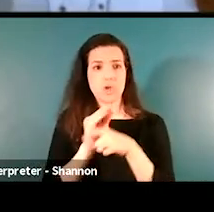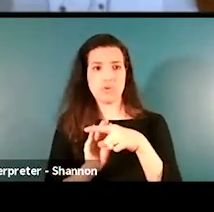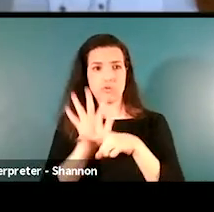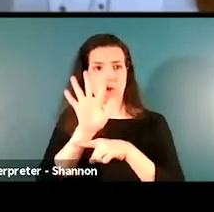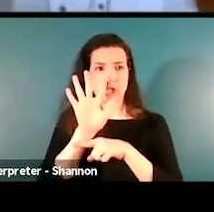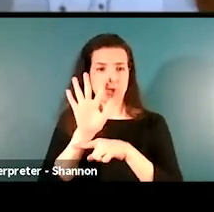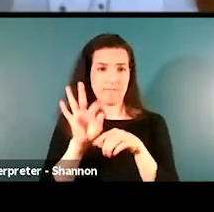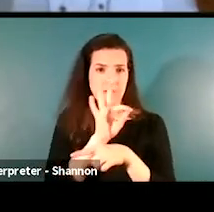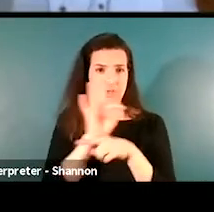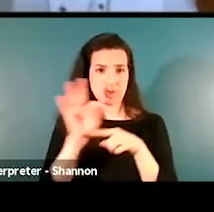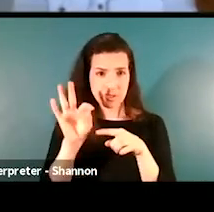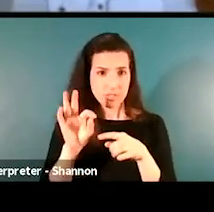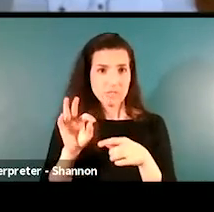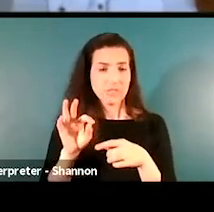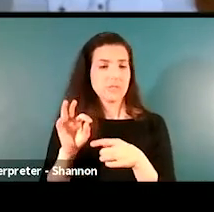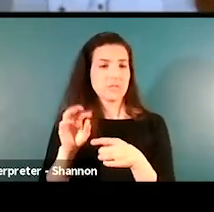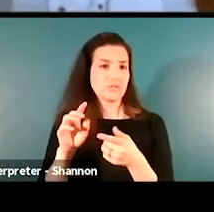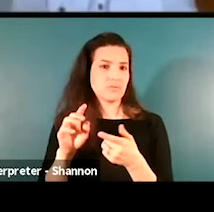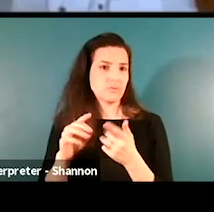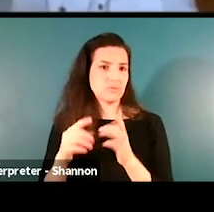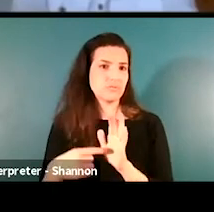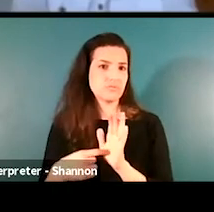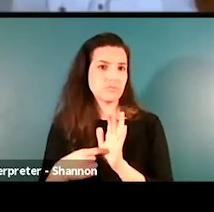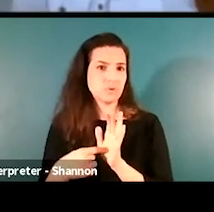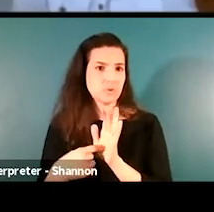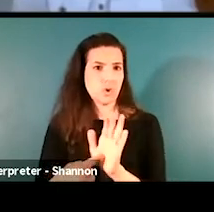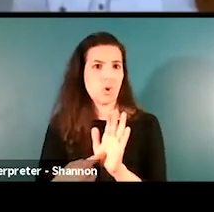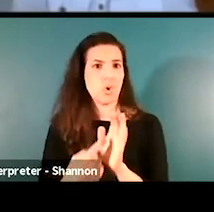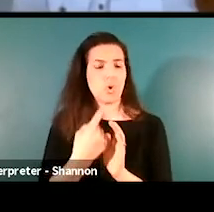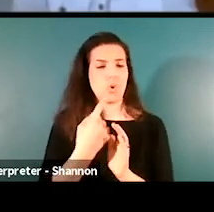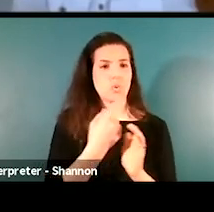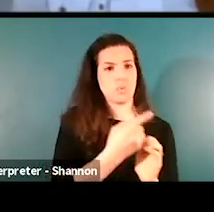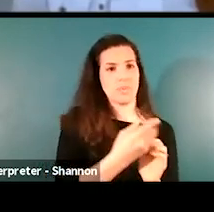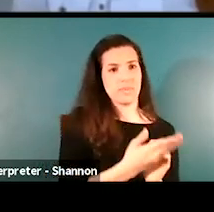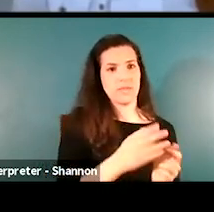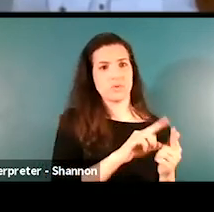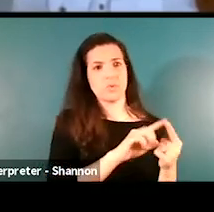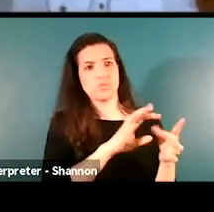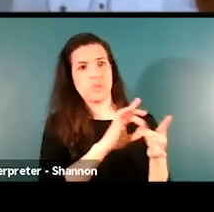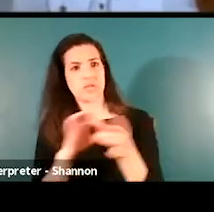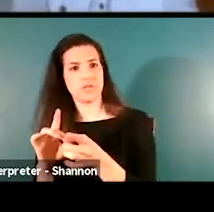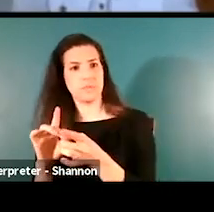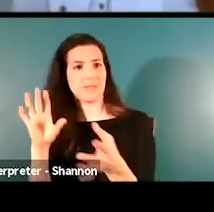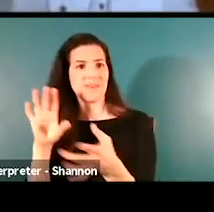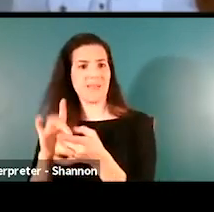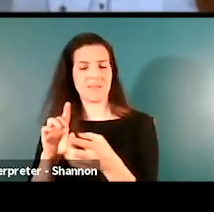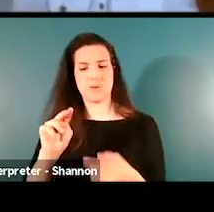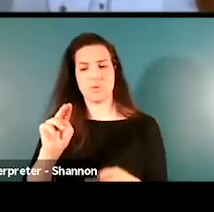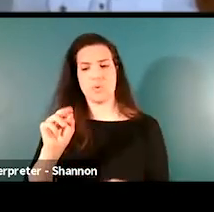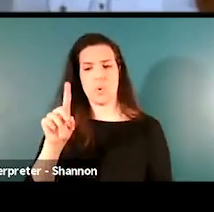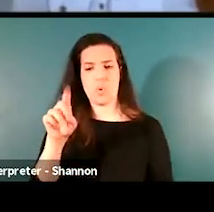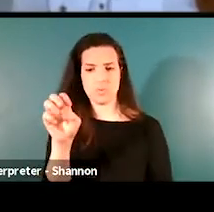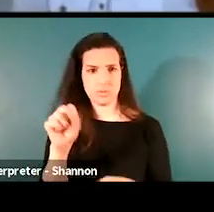attribute from another to the relationship connecting the nodes. There is one type of regression function